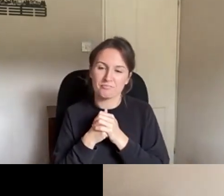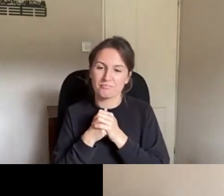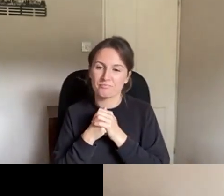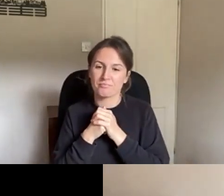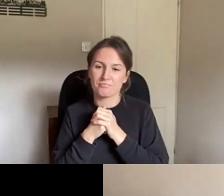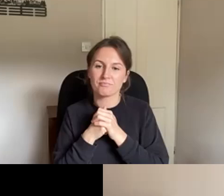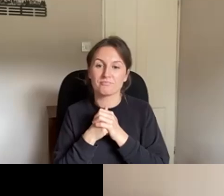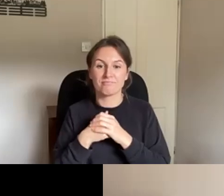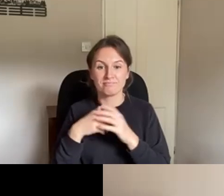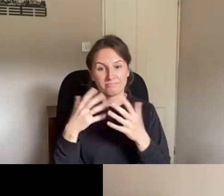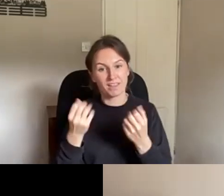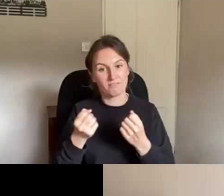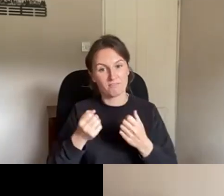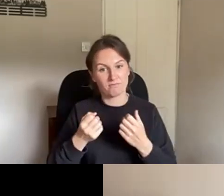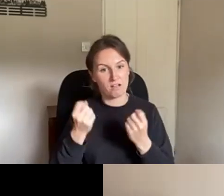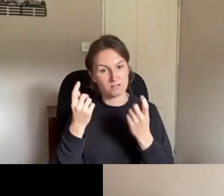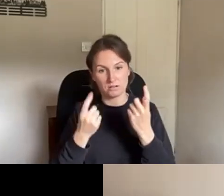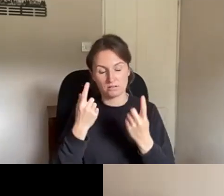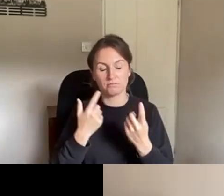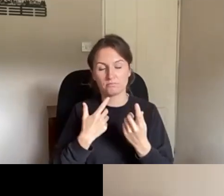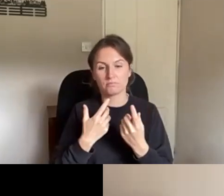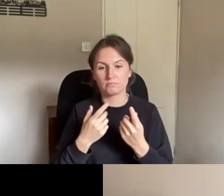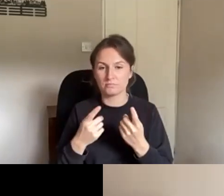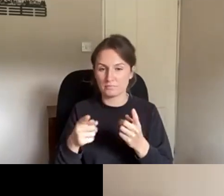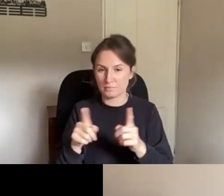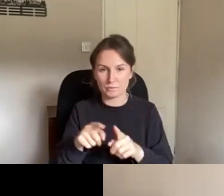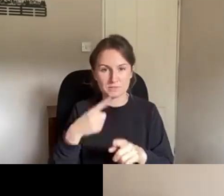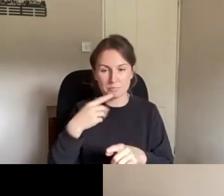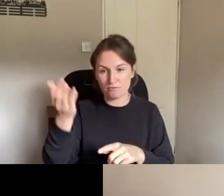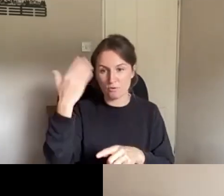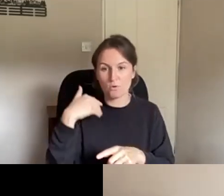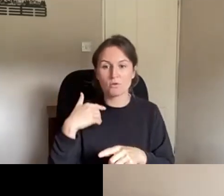Yes, a couple. It's like what I was saying before, I think it's being confident in the stuff that you're doing